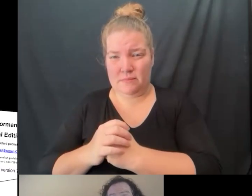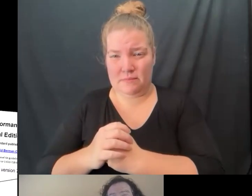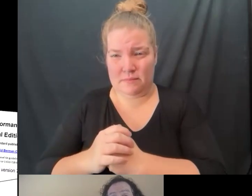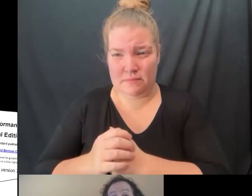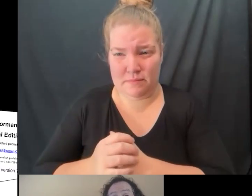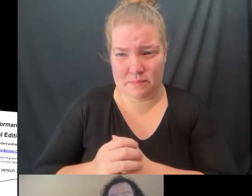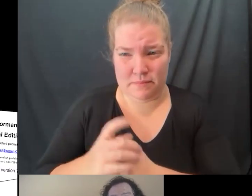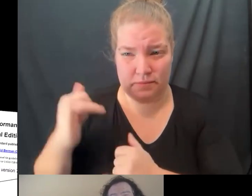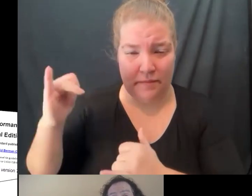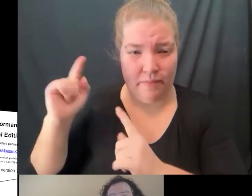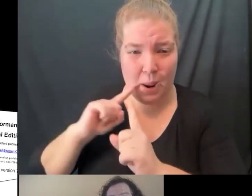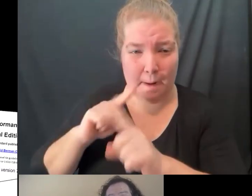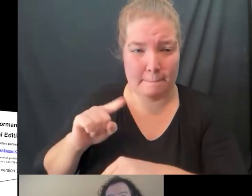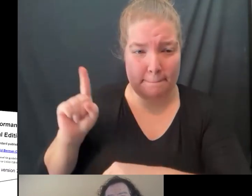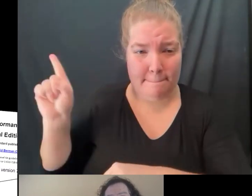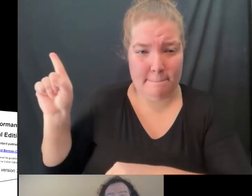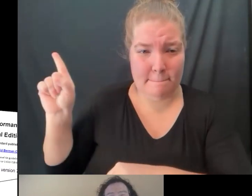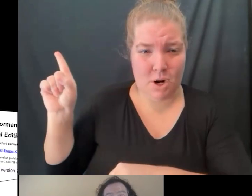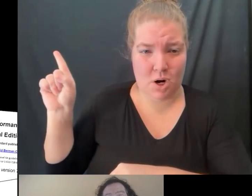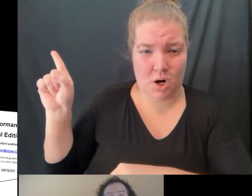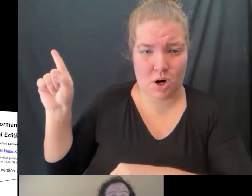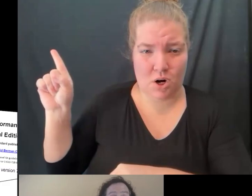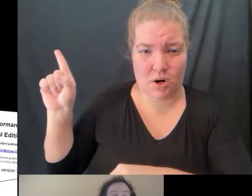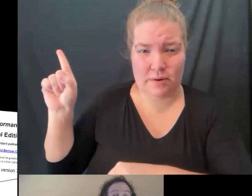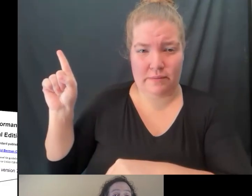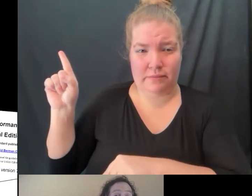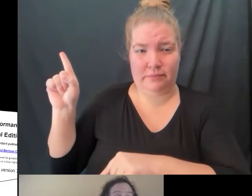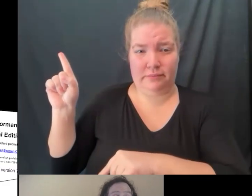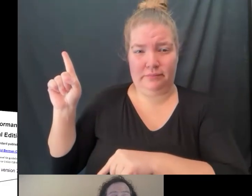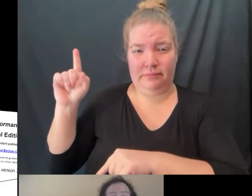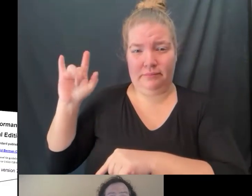called an Accessibility Conformance Report, a ACR.